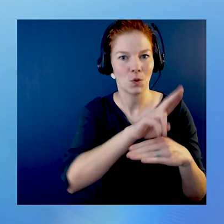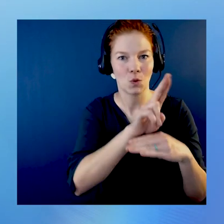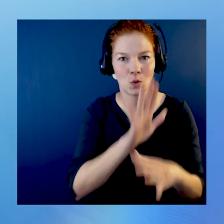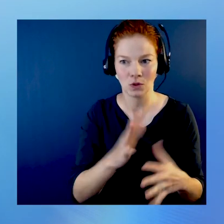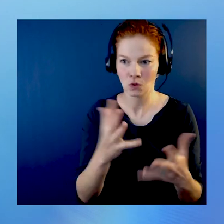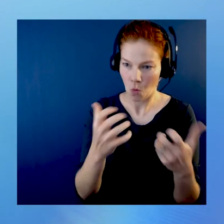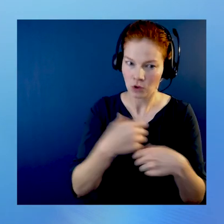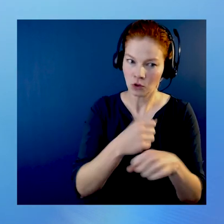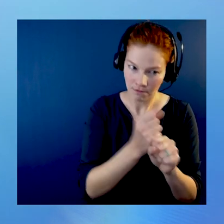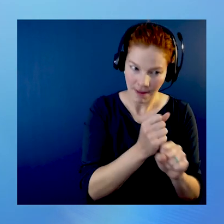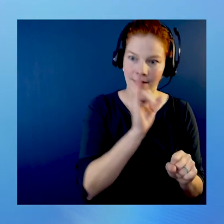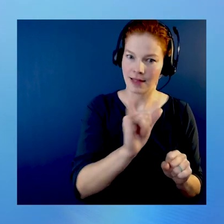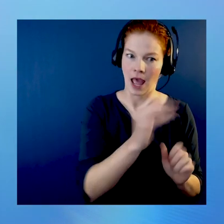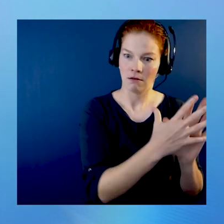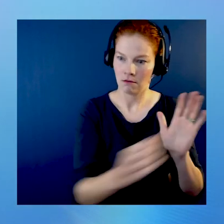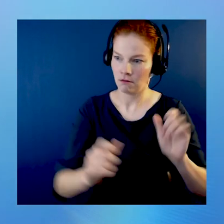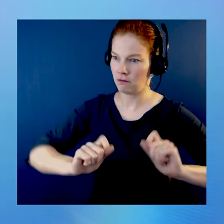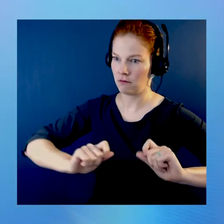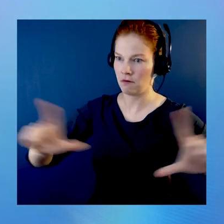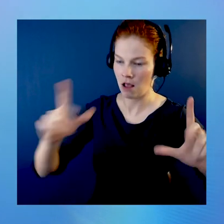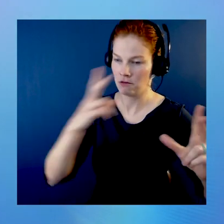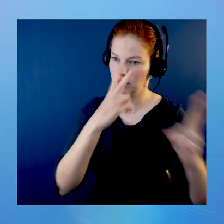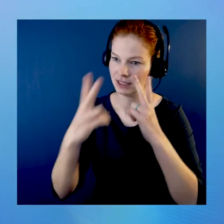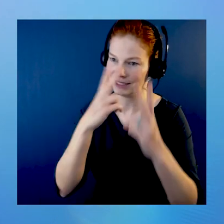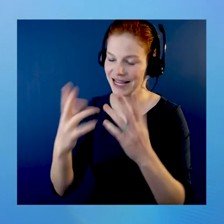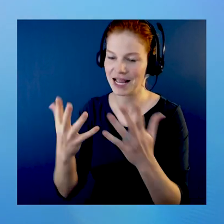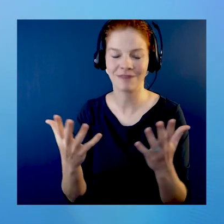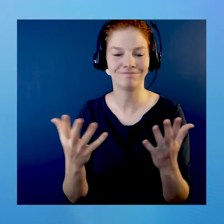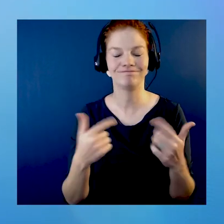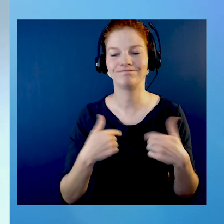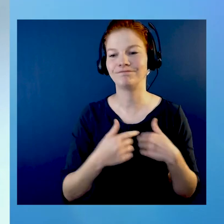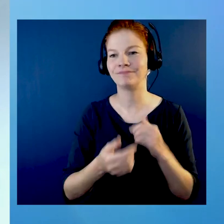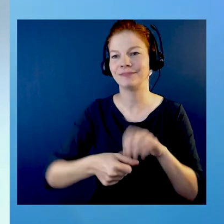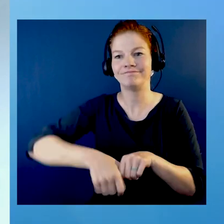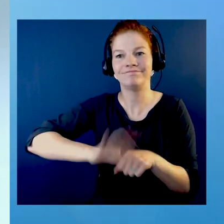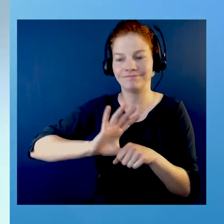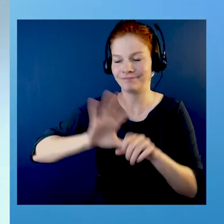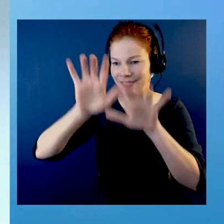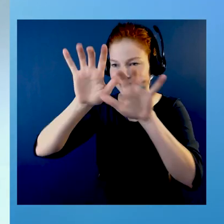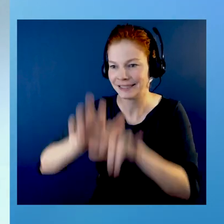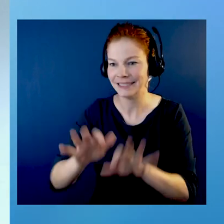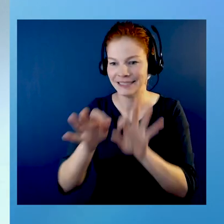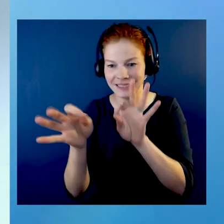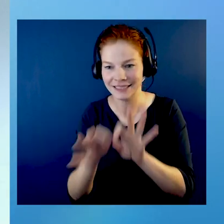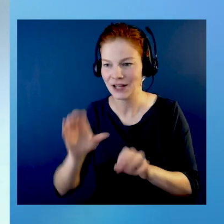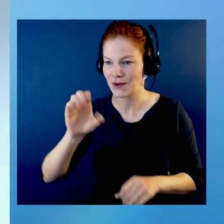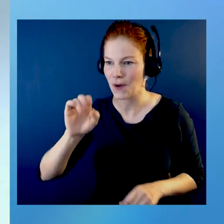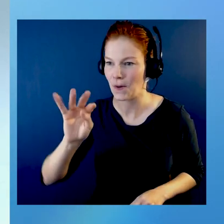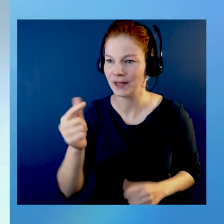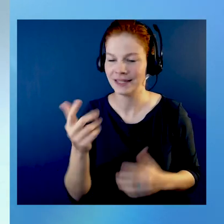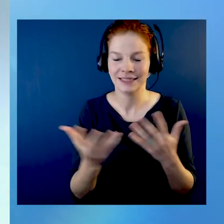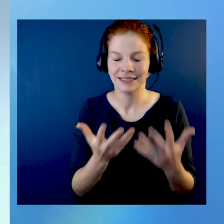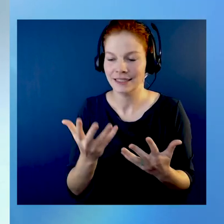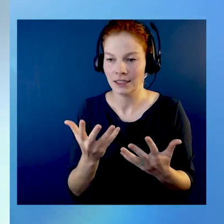Digital Twins in Unreal only to those who have that selected talent or skill. Our goal together with Microsoft was and